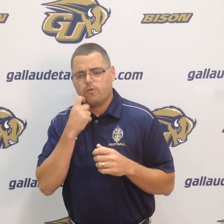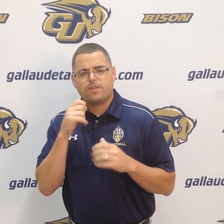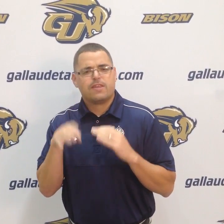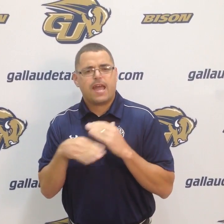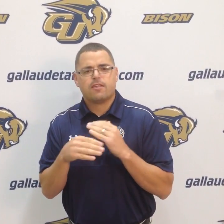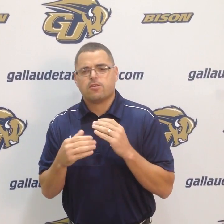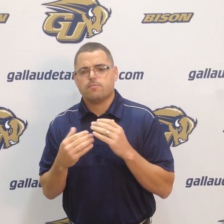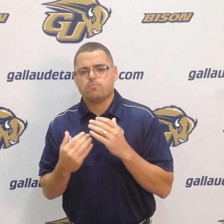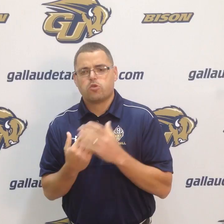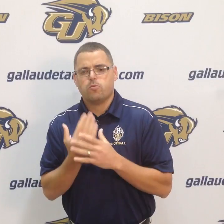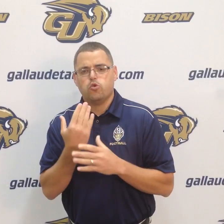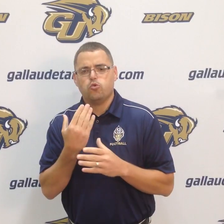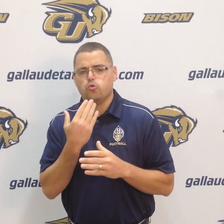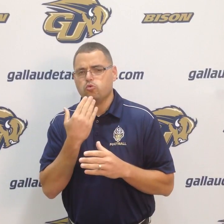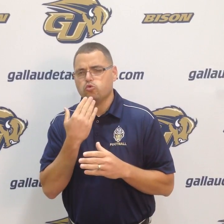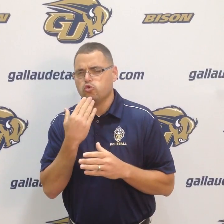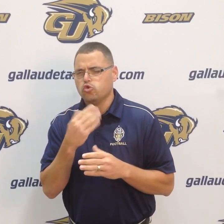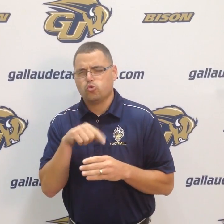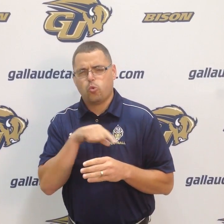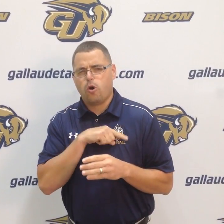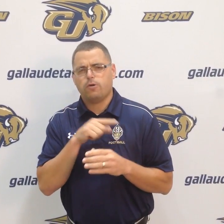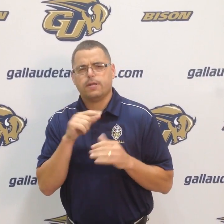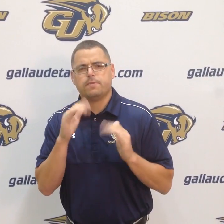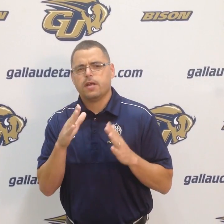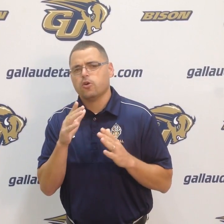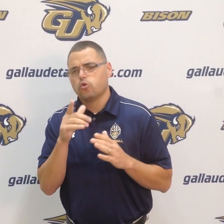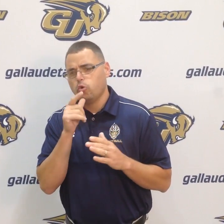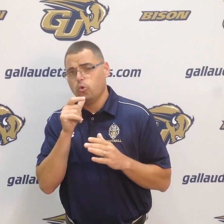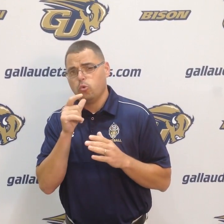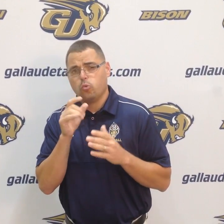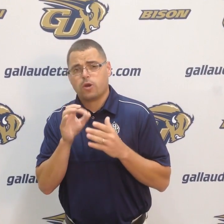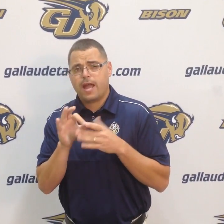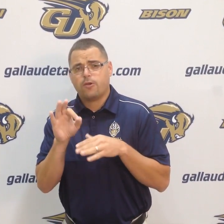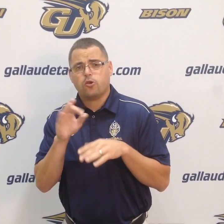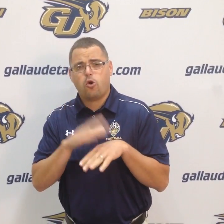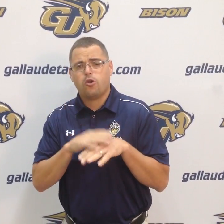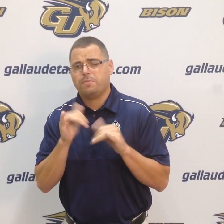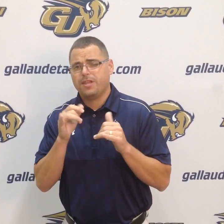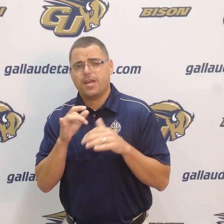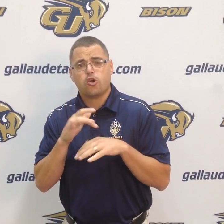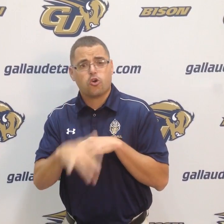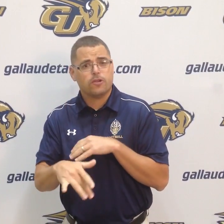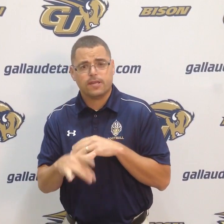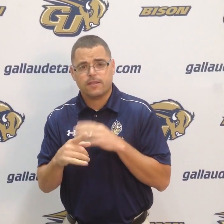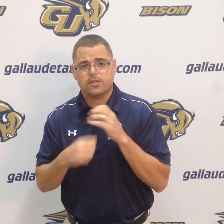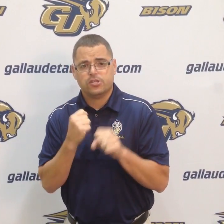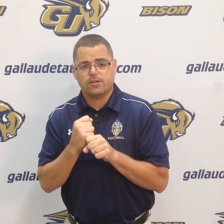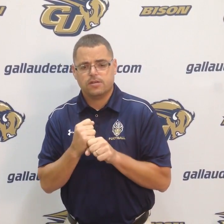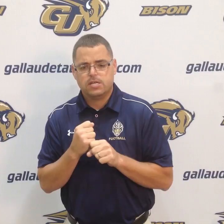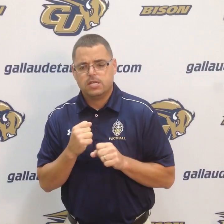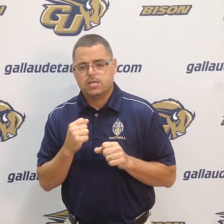We recently added some new good quality players, who we are counting on to play early this year.